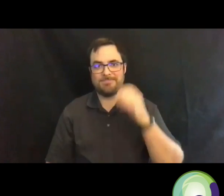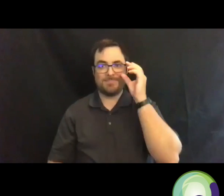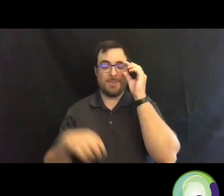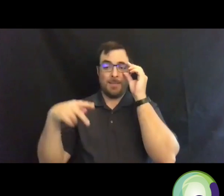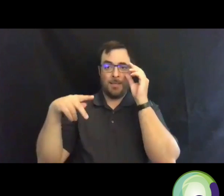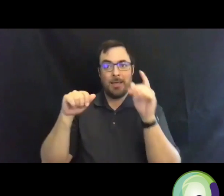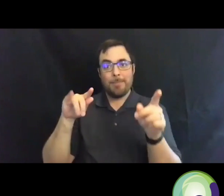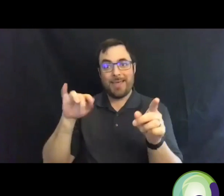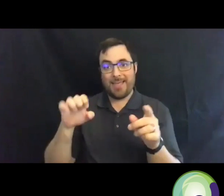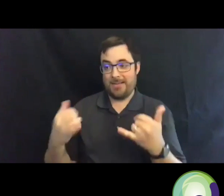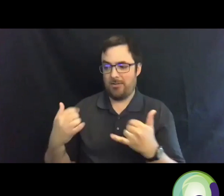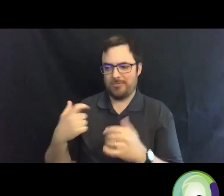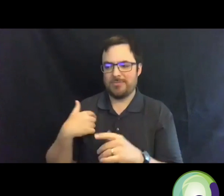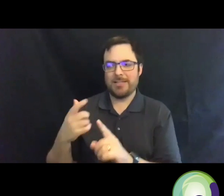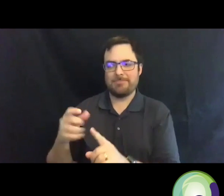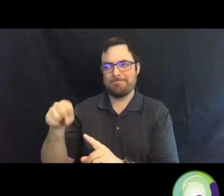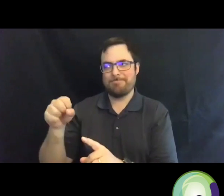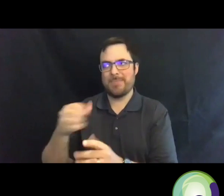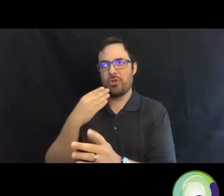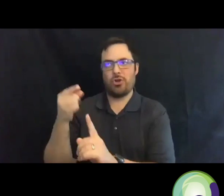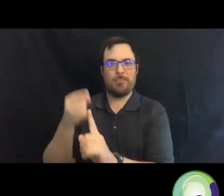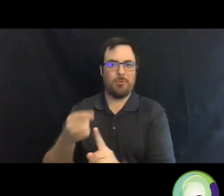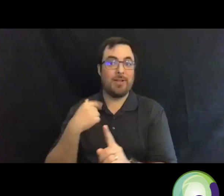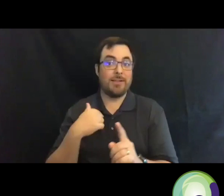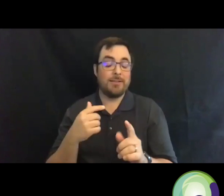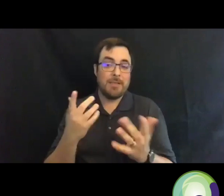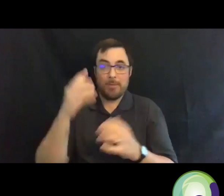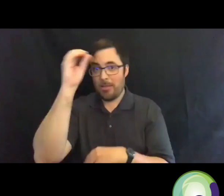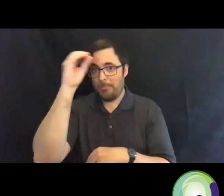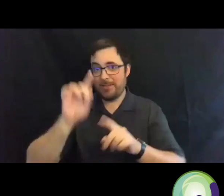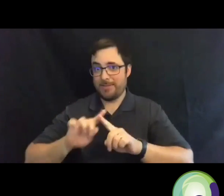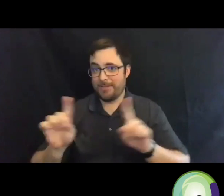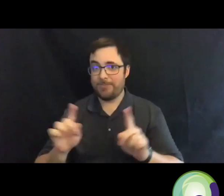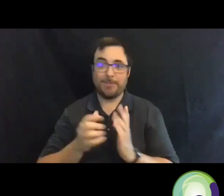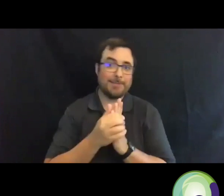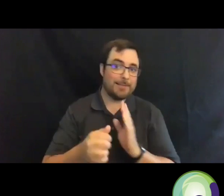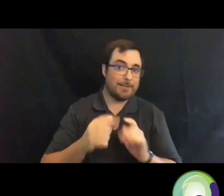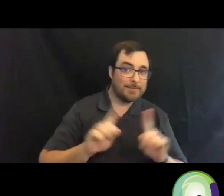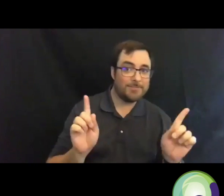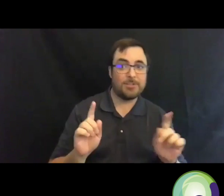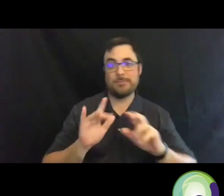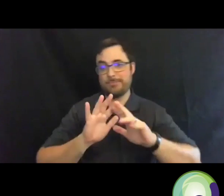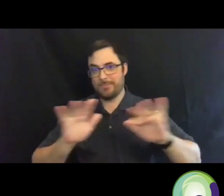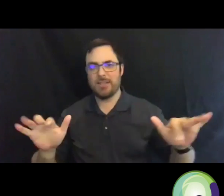may differ on that opinion and you may differ on how to work on that skill. but if we're all working in the same